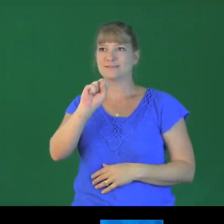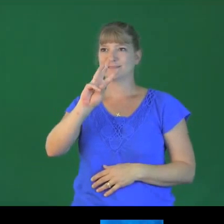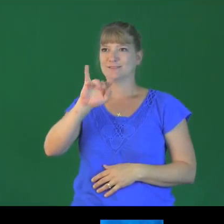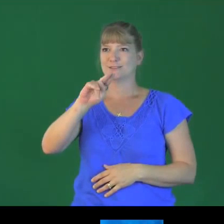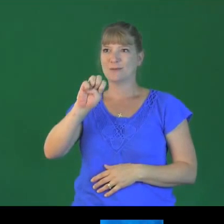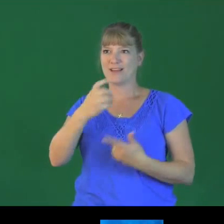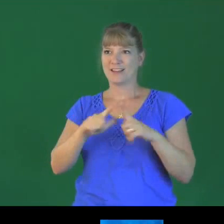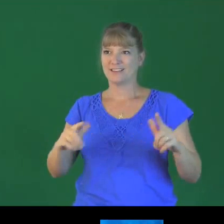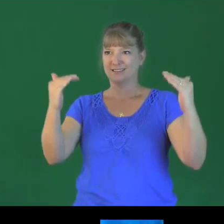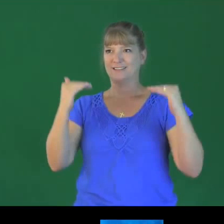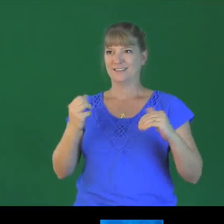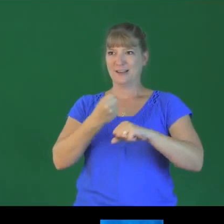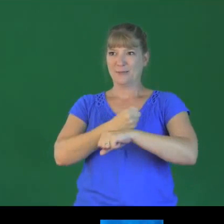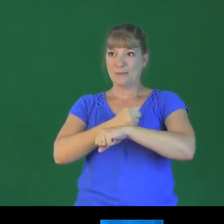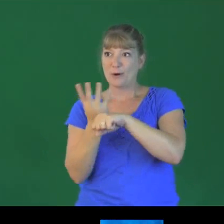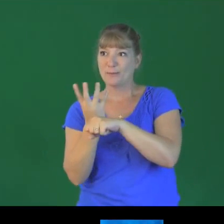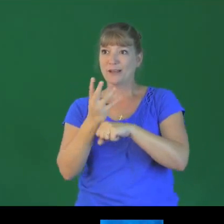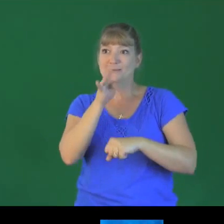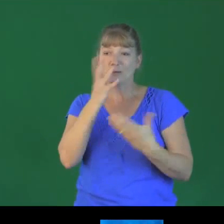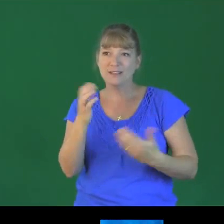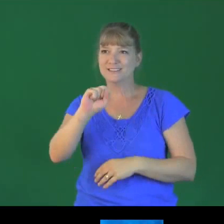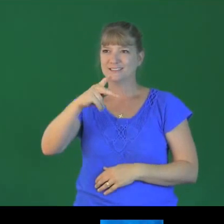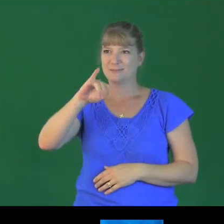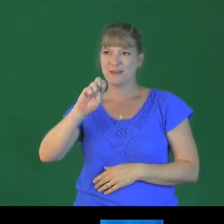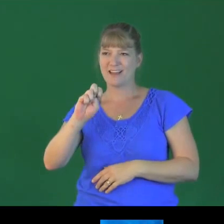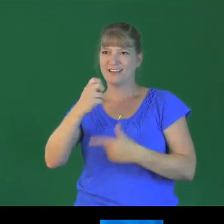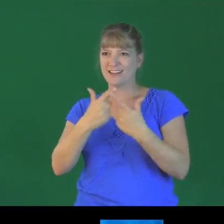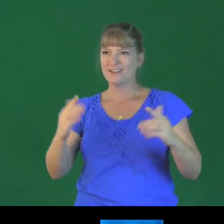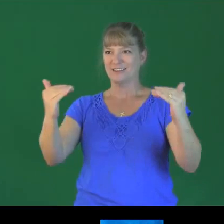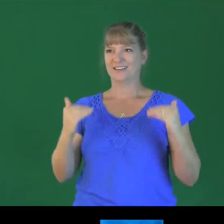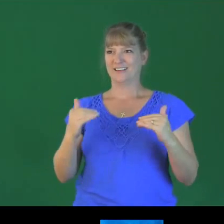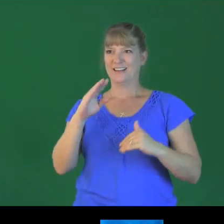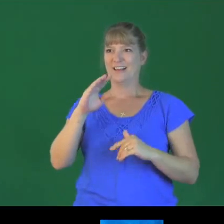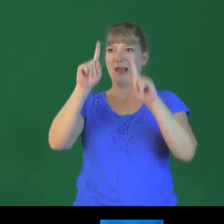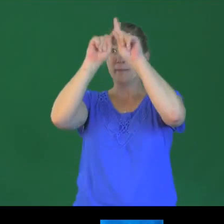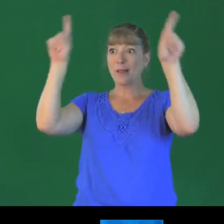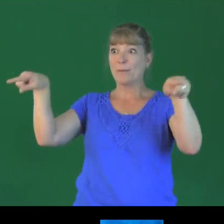What language do porcupines speak? Spine language. What language do billboards speak?